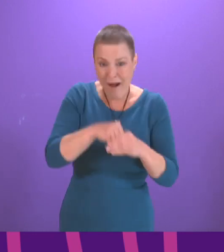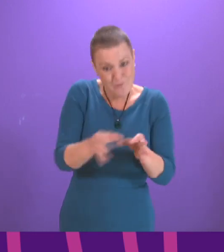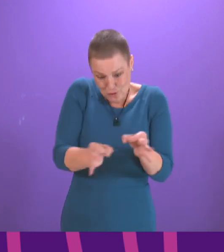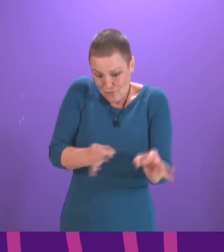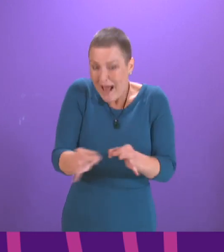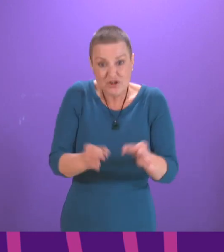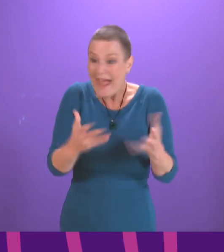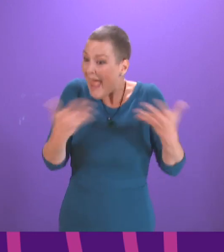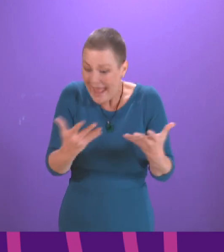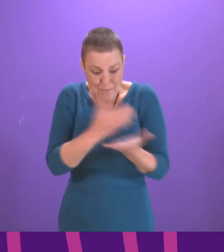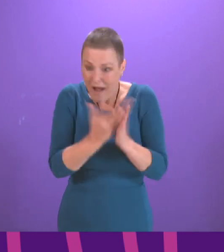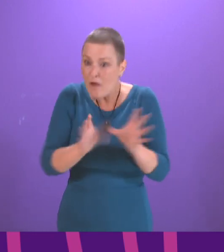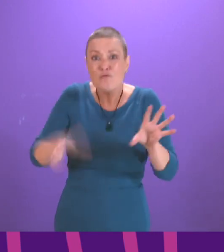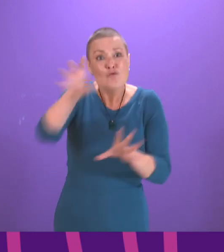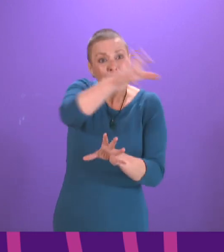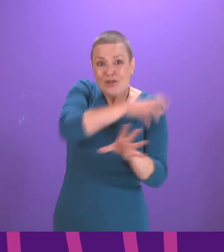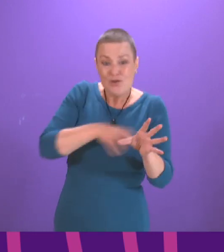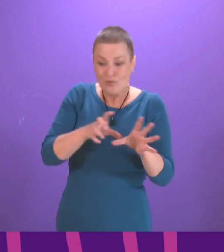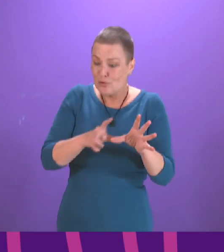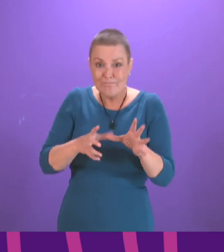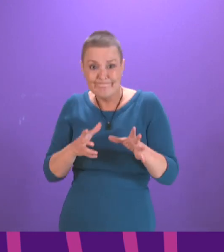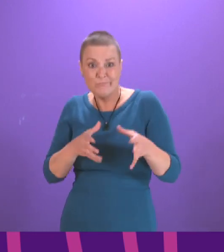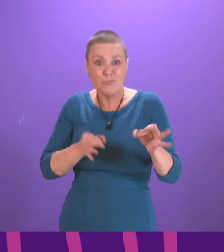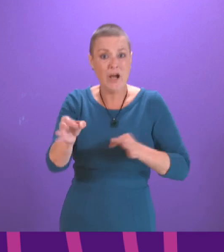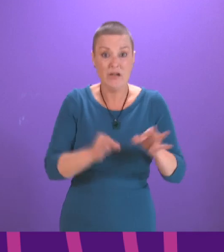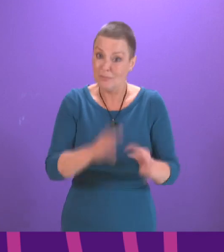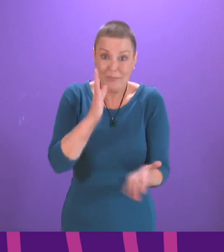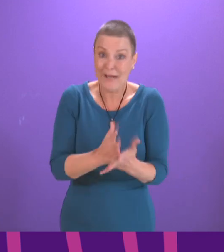regional approach to tackling Covid. They are, unfortunately, a price that we pay for